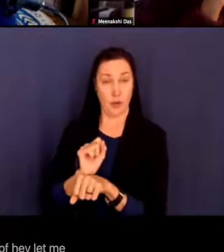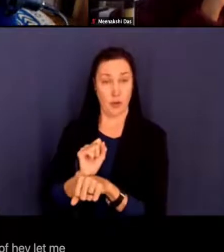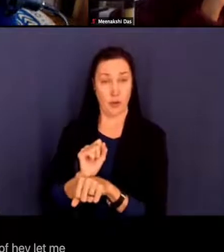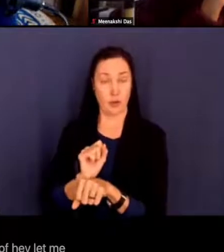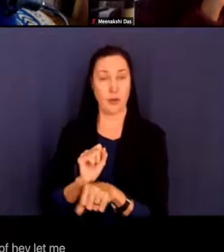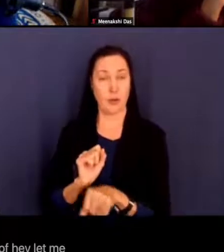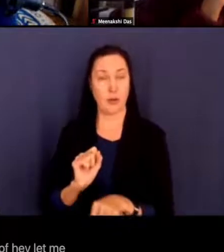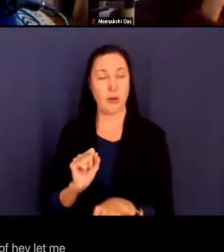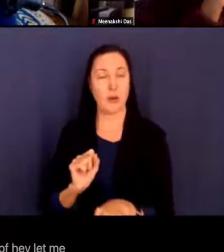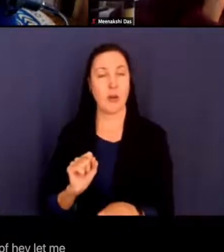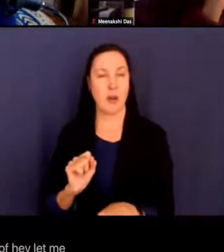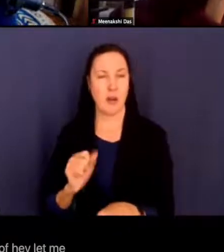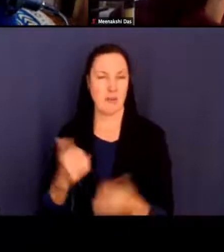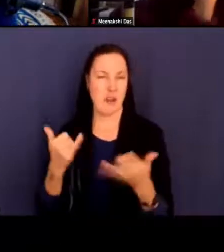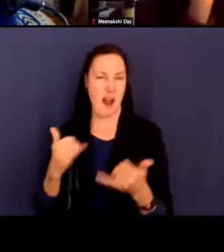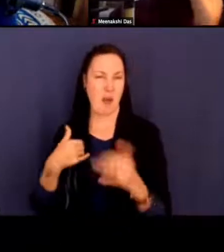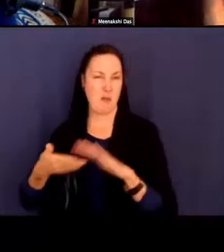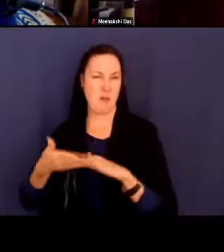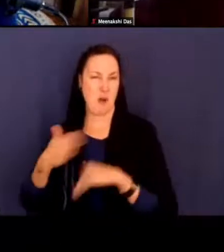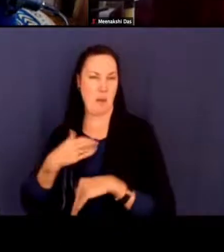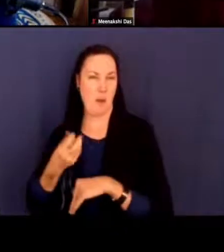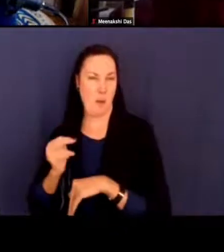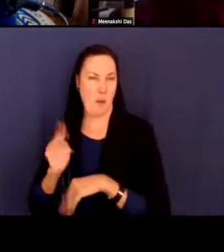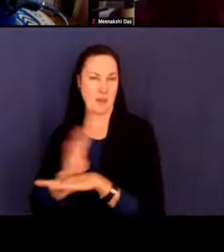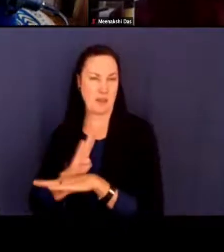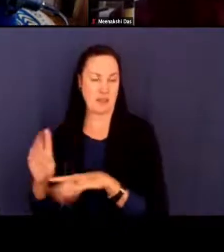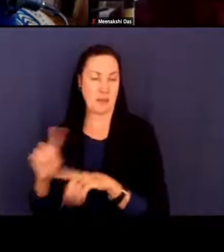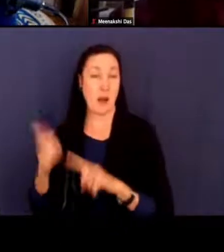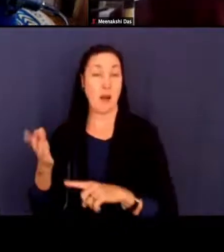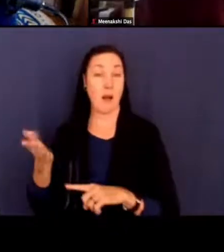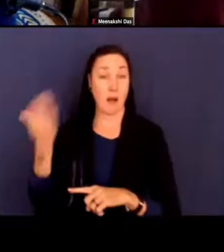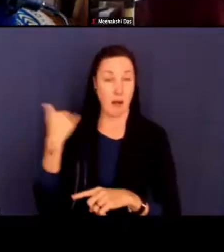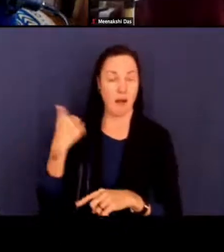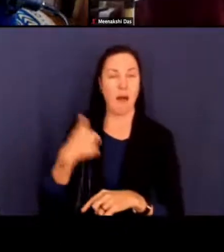a couple of companies and heard from them when I did not get the job that